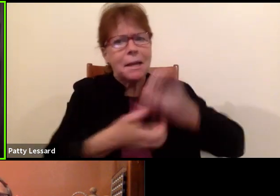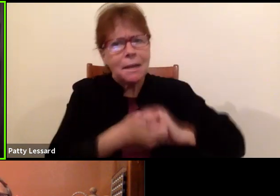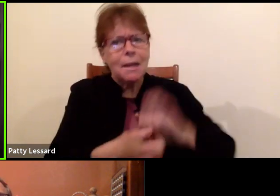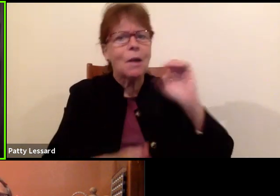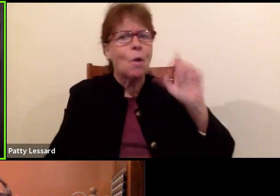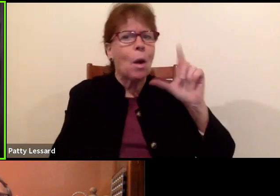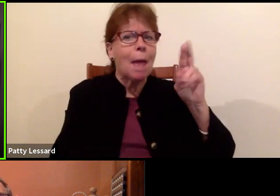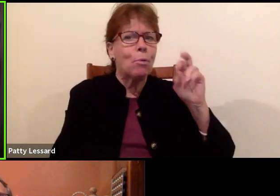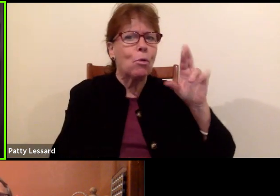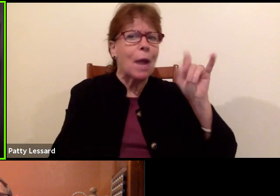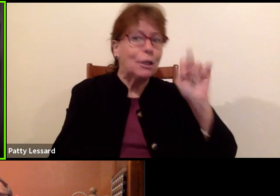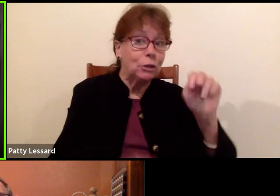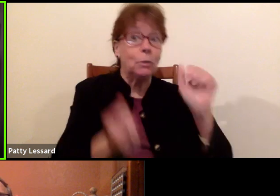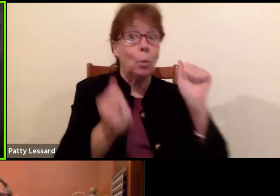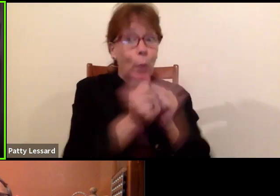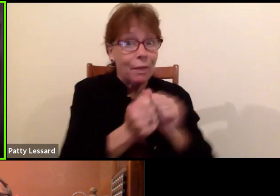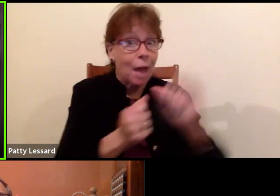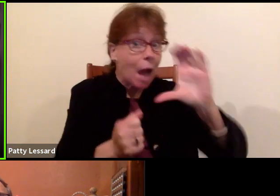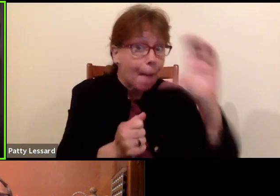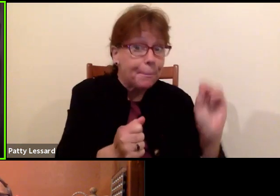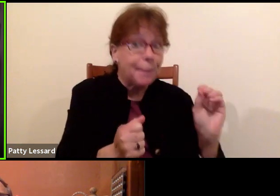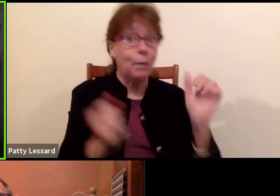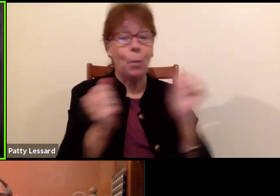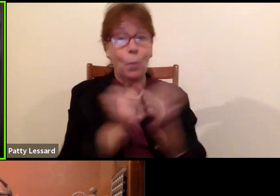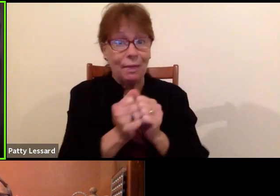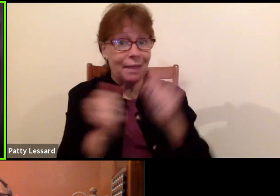≫ Nancy: I bet there are a lot of other product ideas that haven't been explored well. Ted asks,